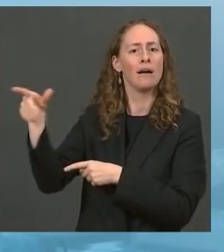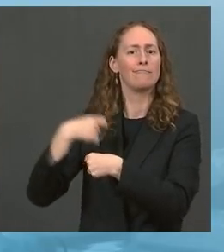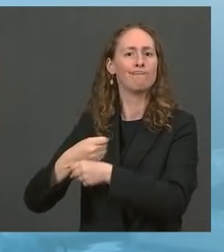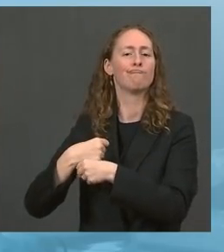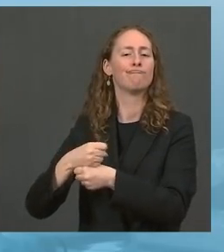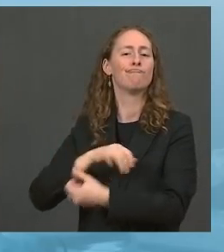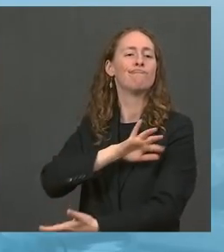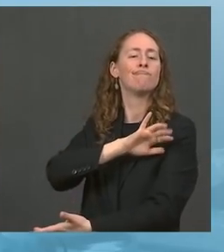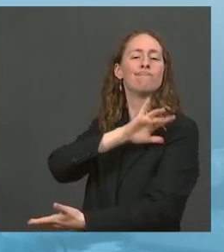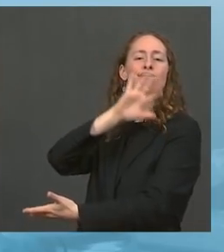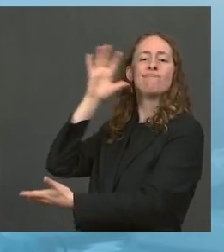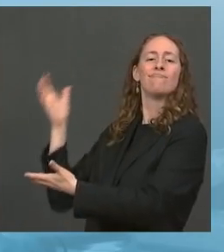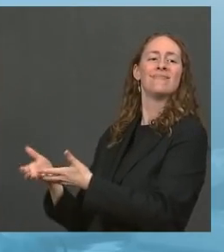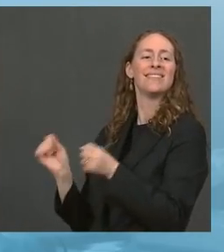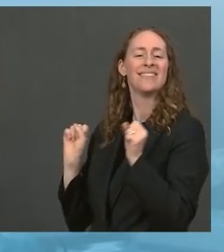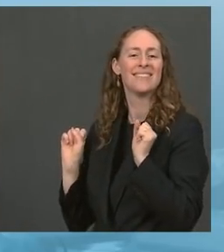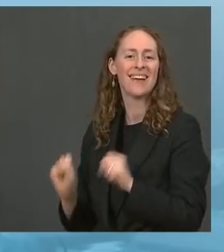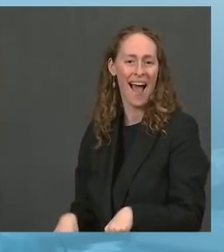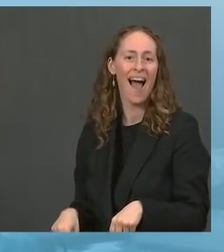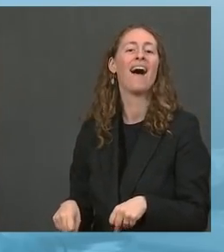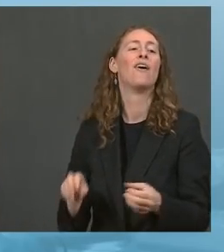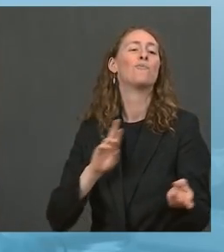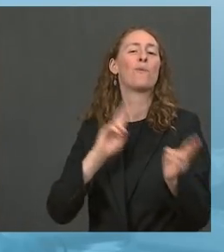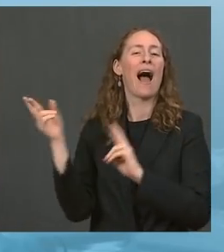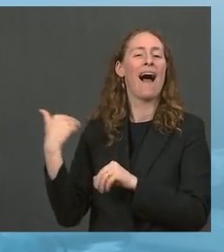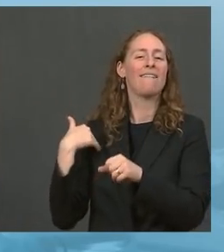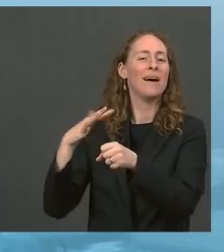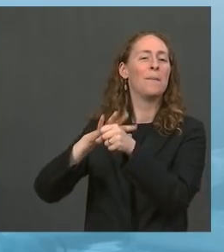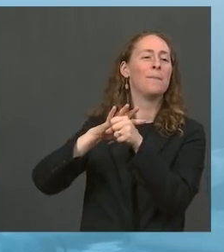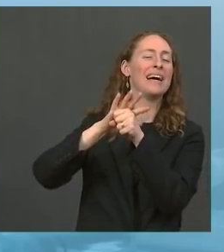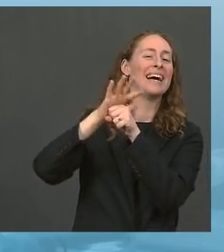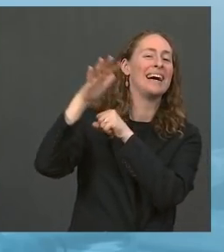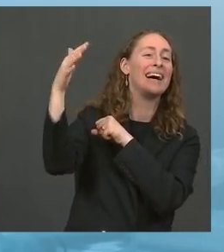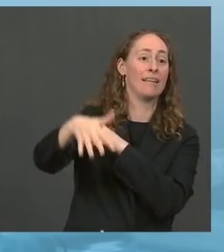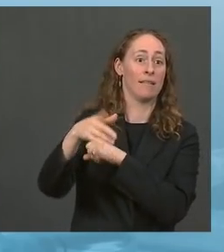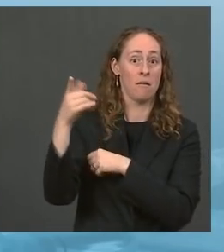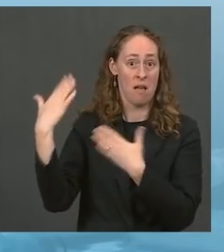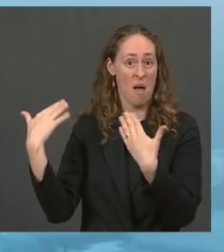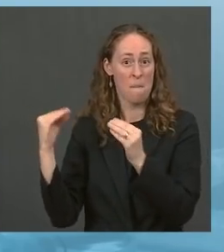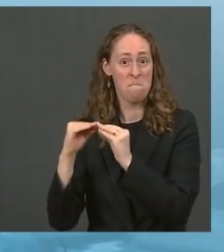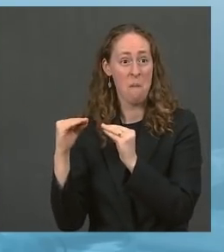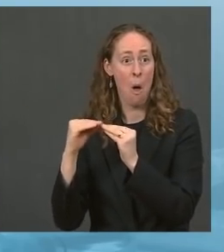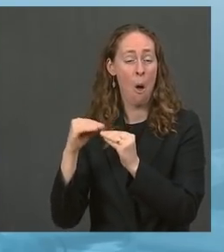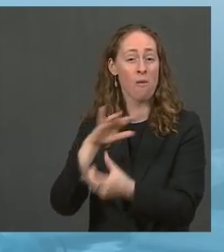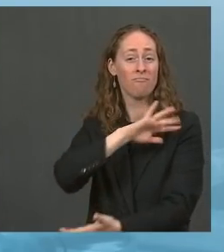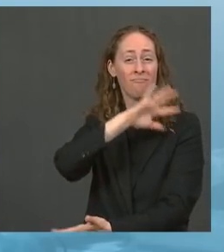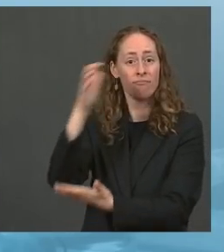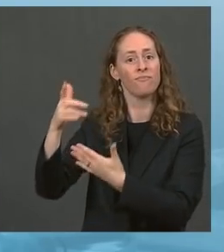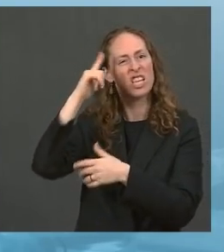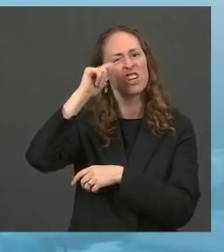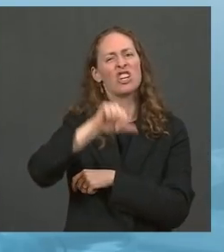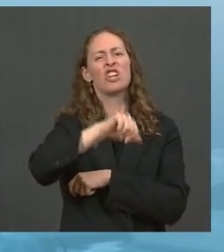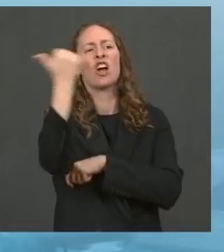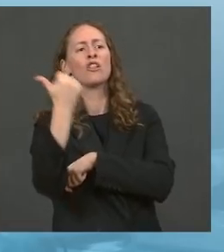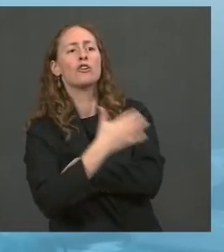And now we're working quickly to scale up vaccine manufacturing in other countries around the world so they can manufacture as well.